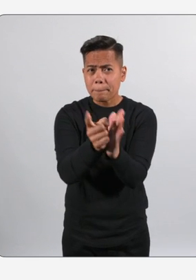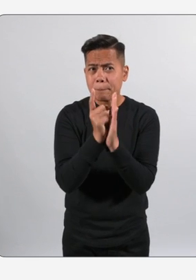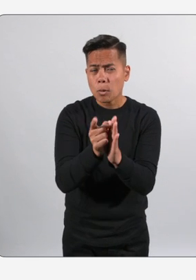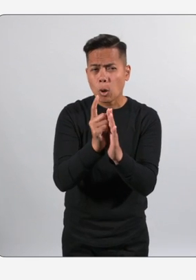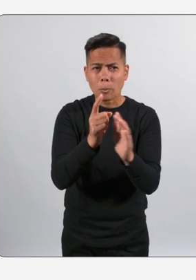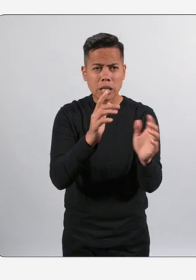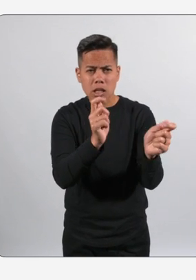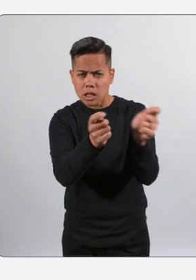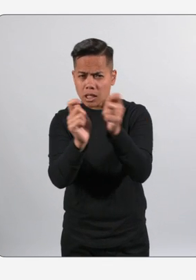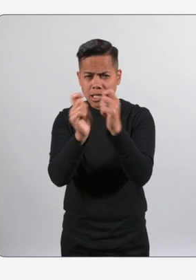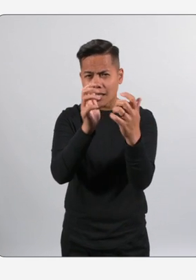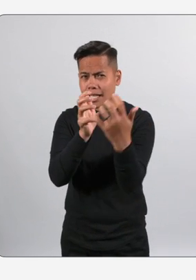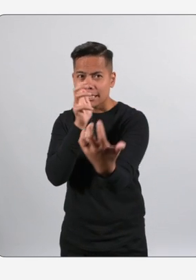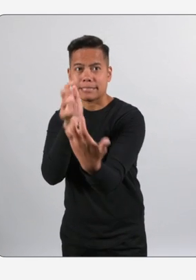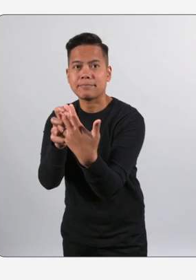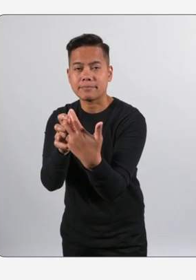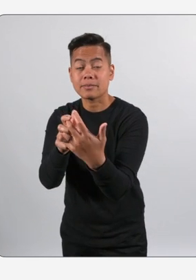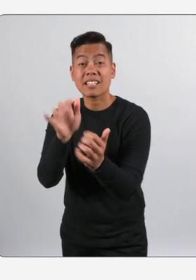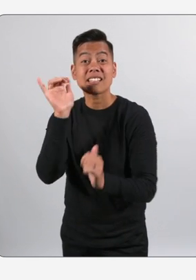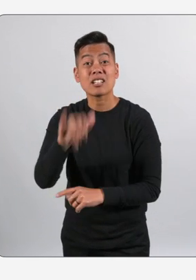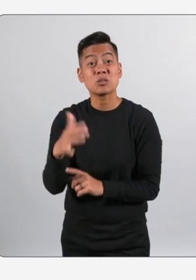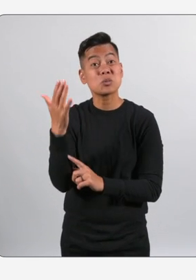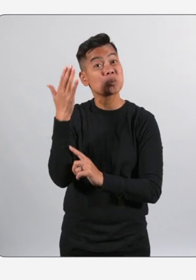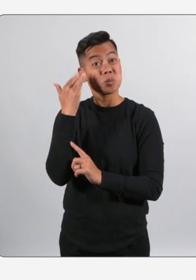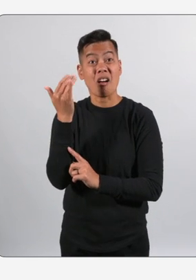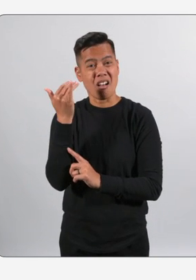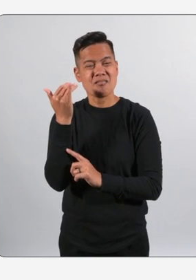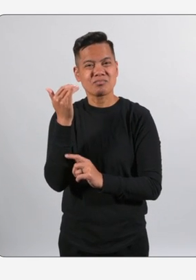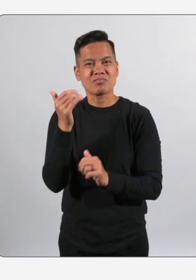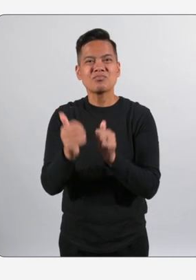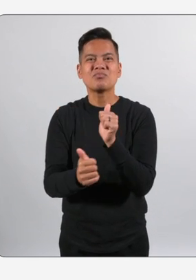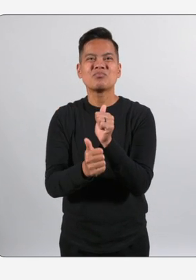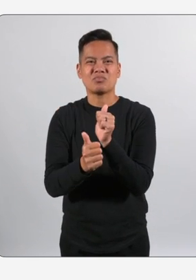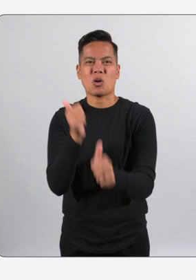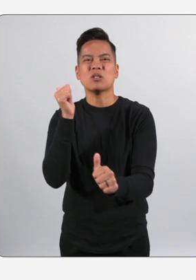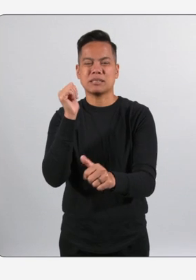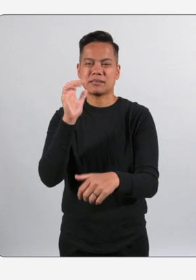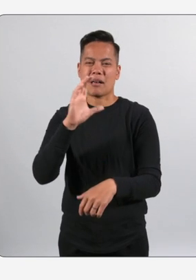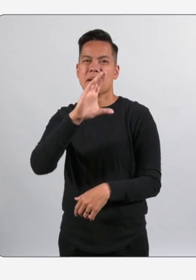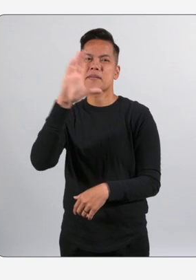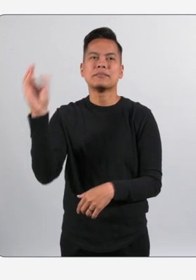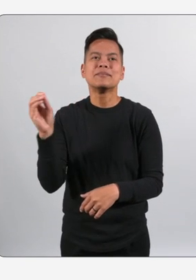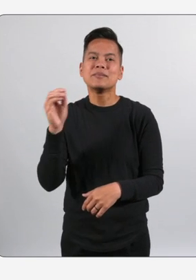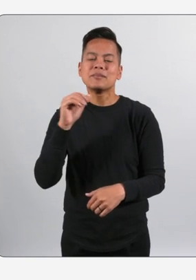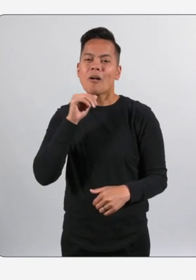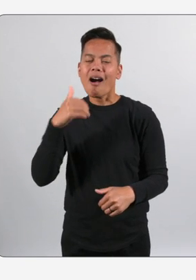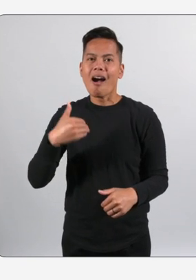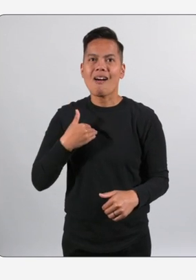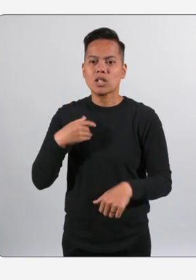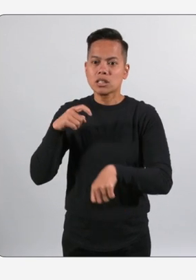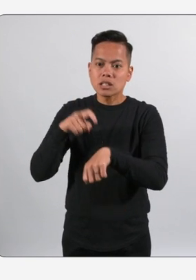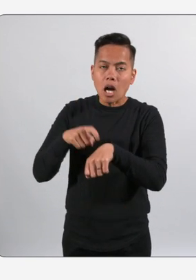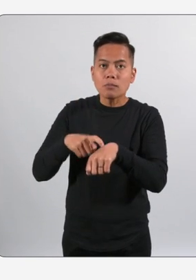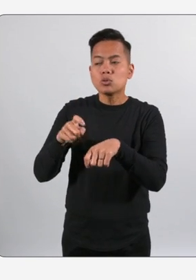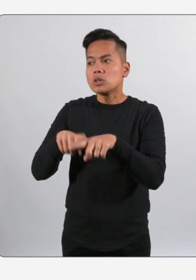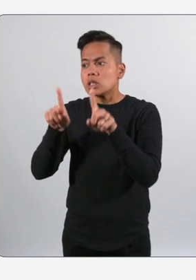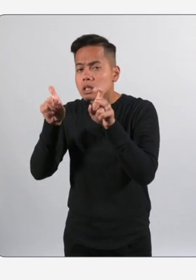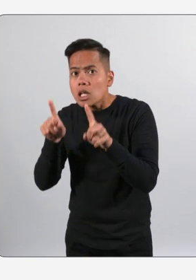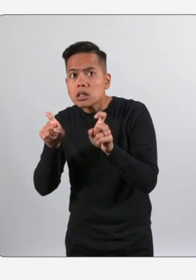and that's because, frankly, it is. And most companies don't have the luxury of trial and error to find out what works.